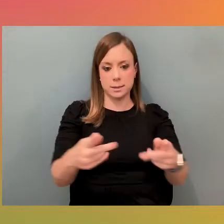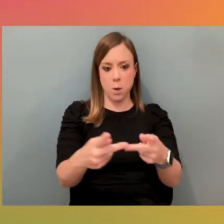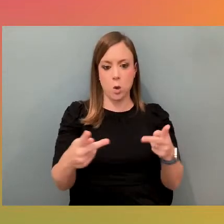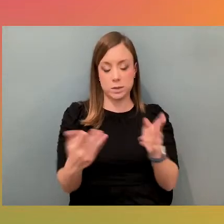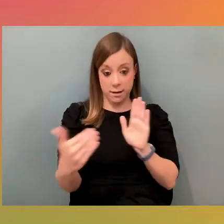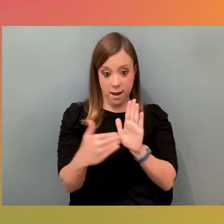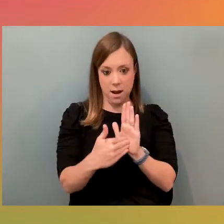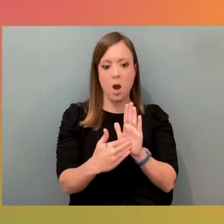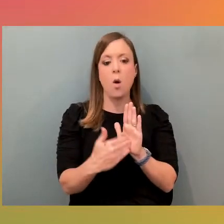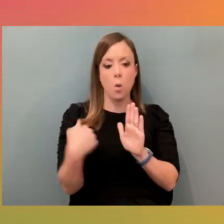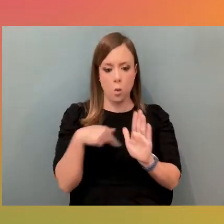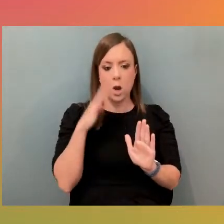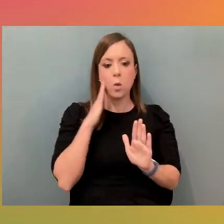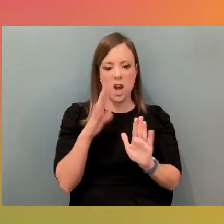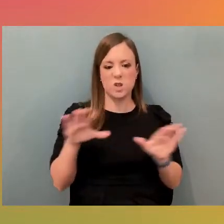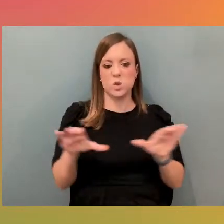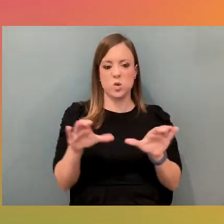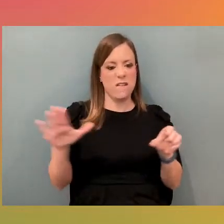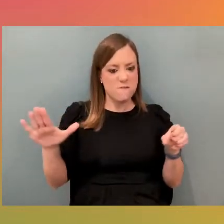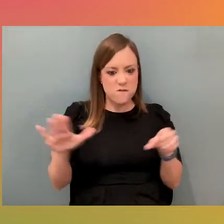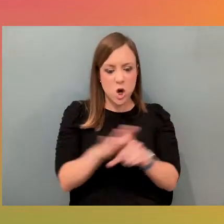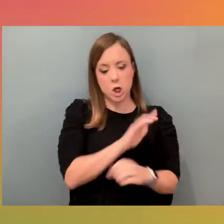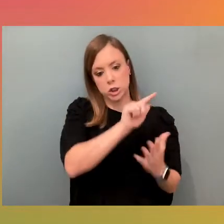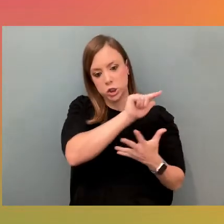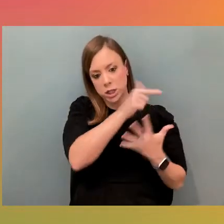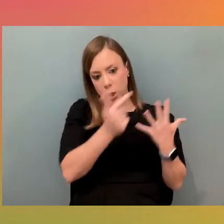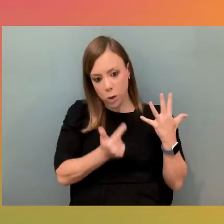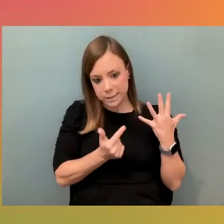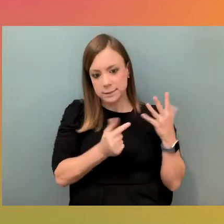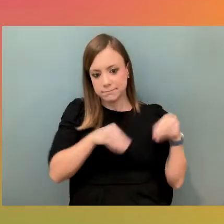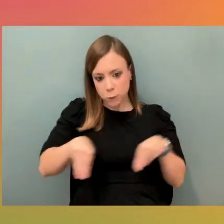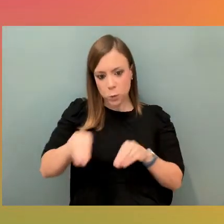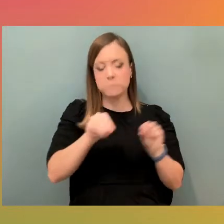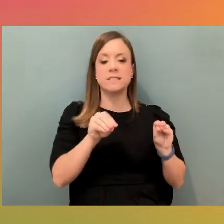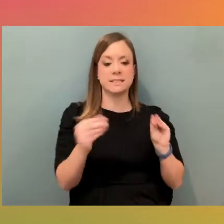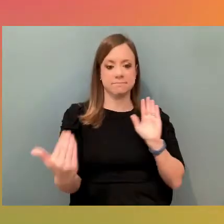CHILD'S POSE AND WE WILL REPEAT